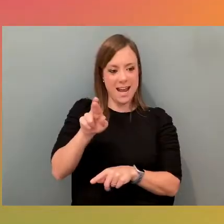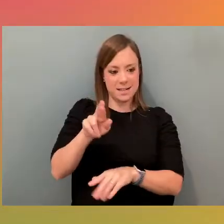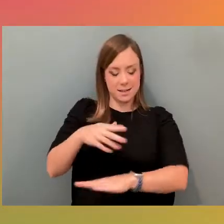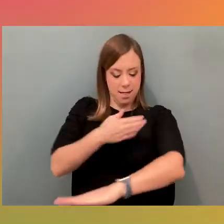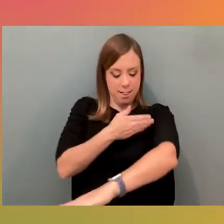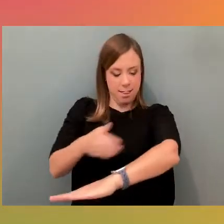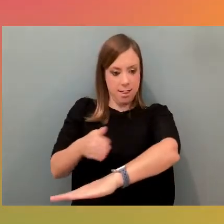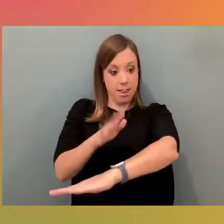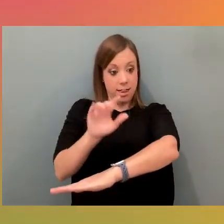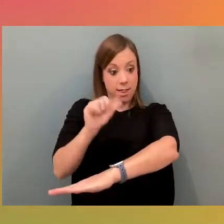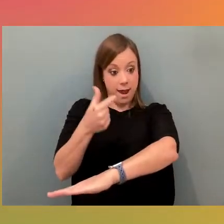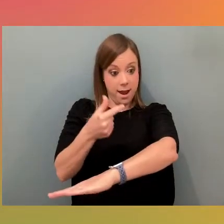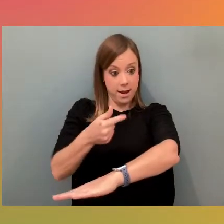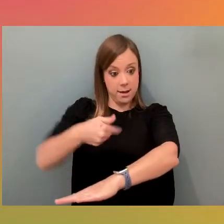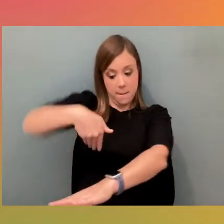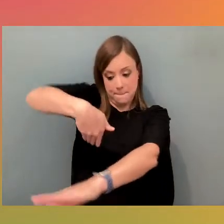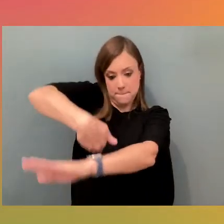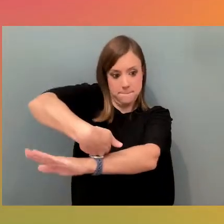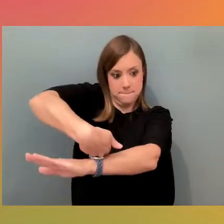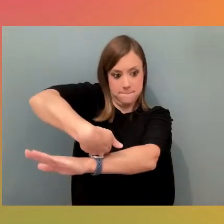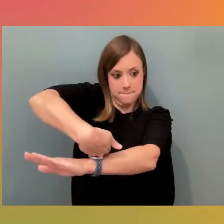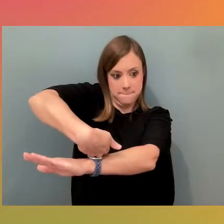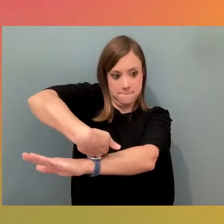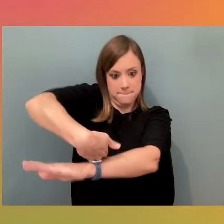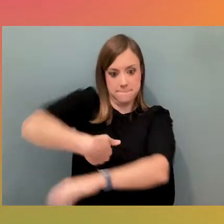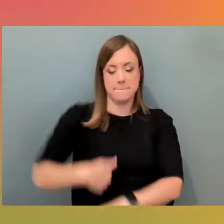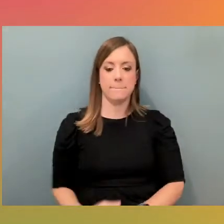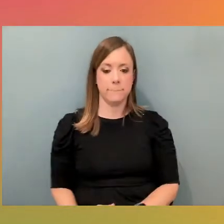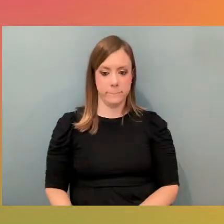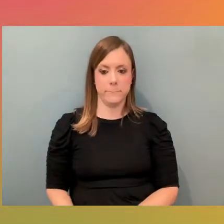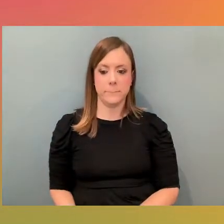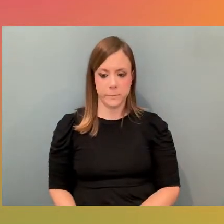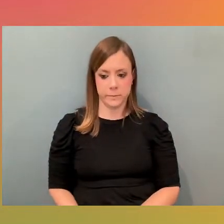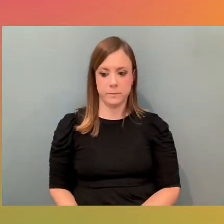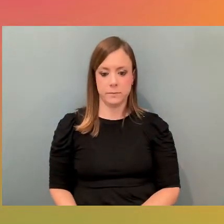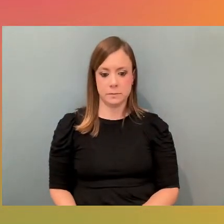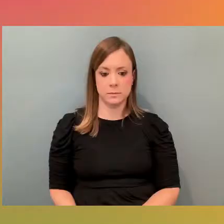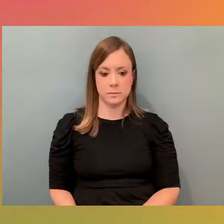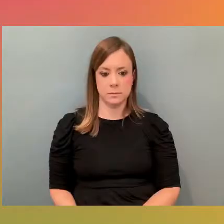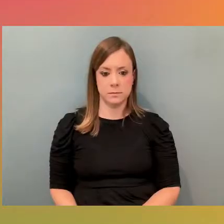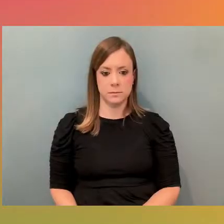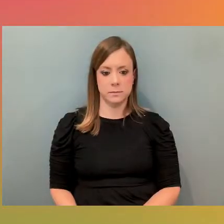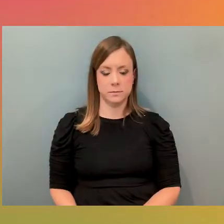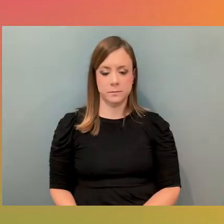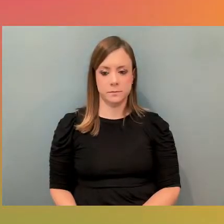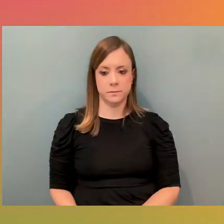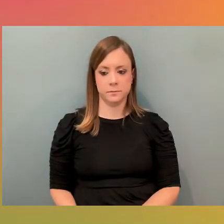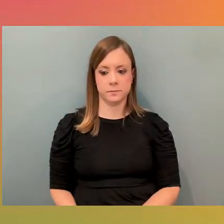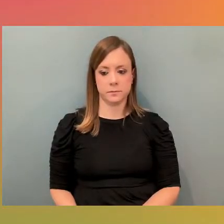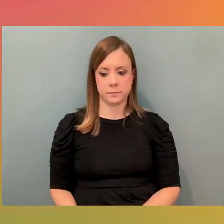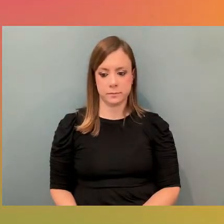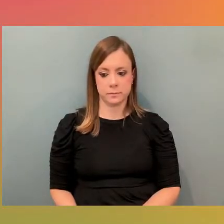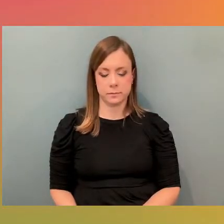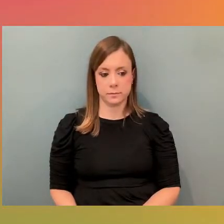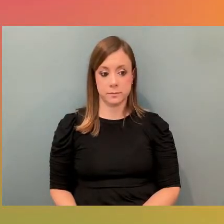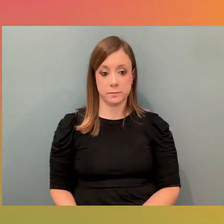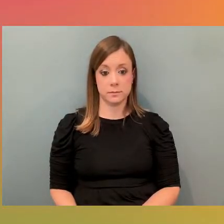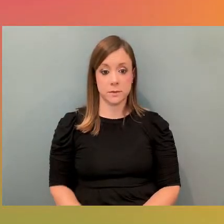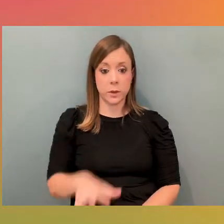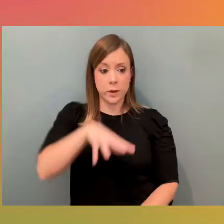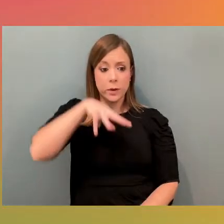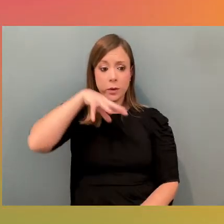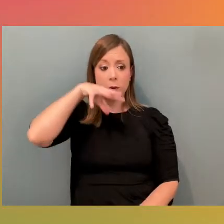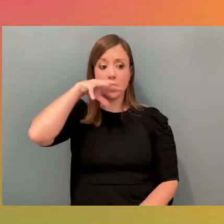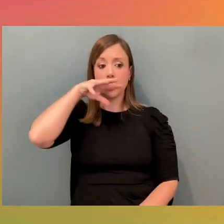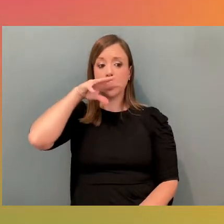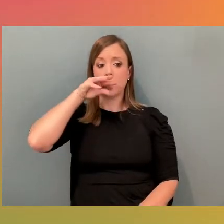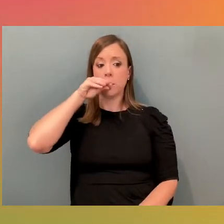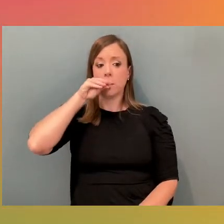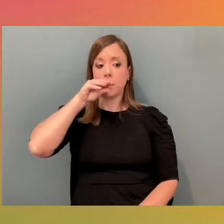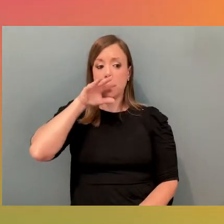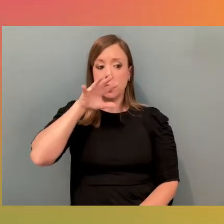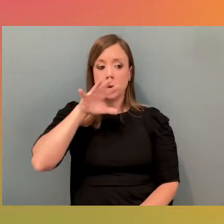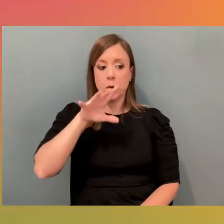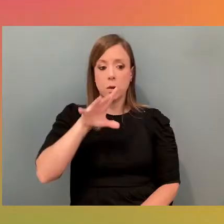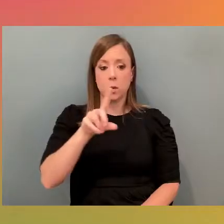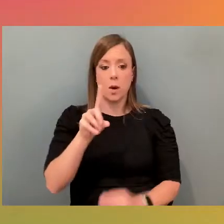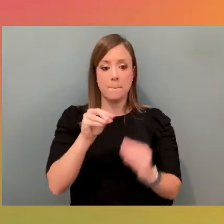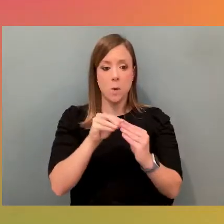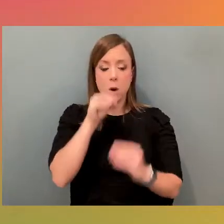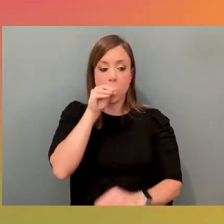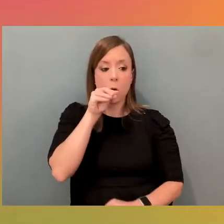KEEP PRESSING THE RIGHT SHIN